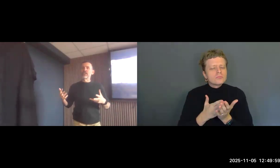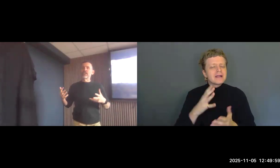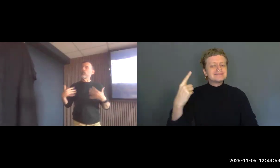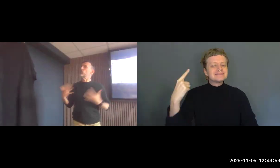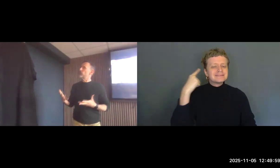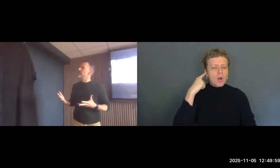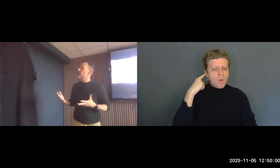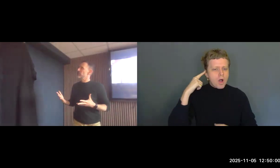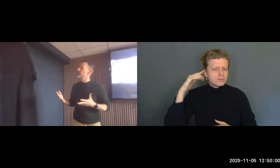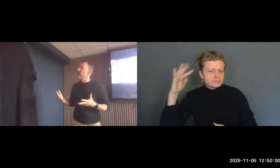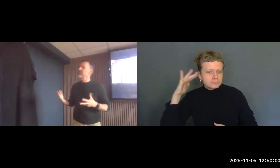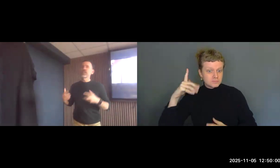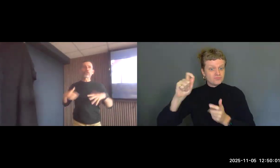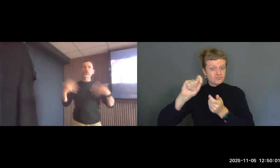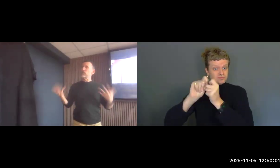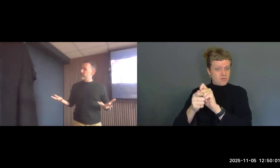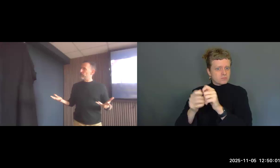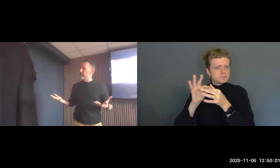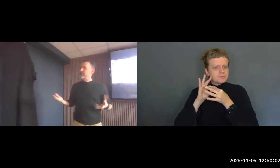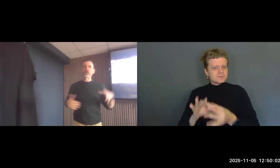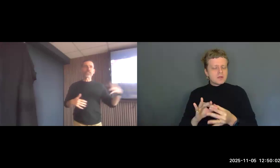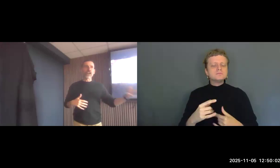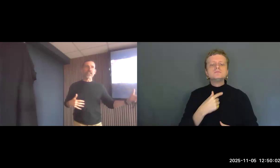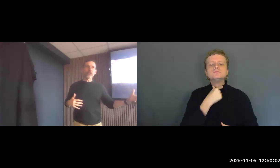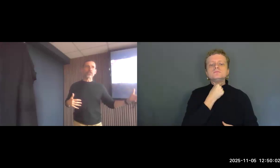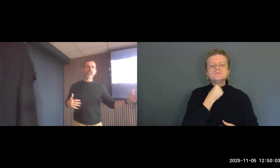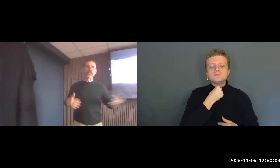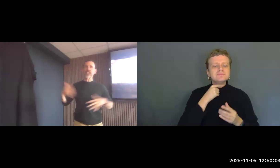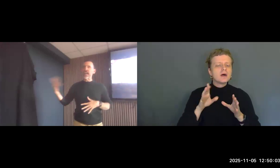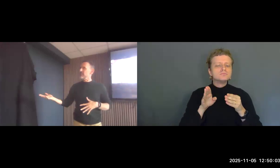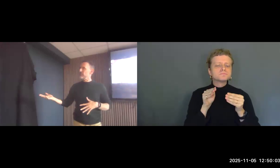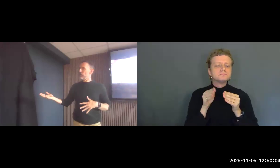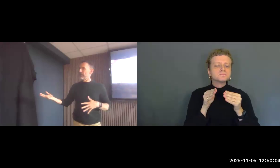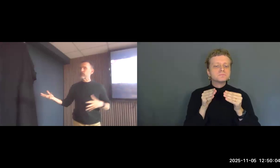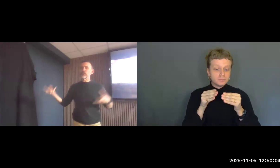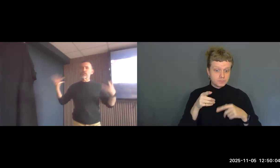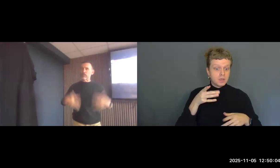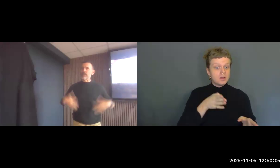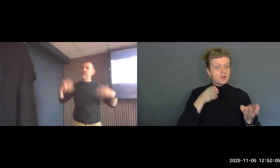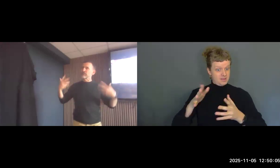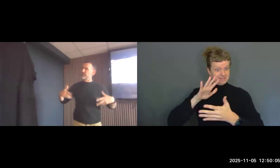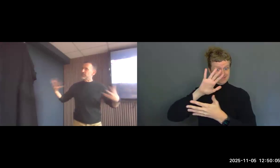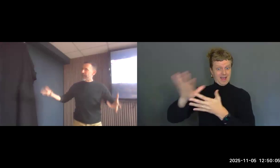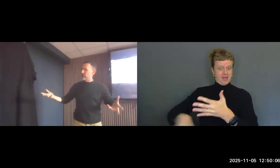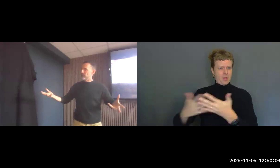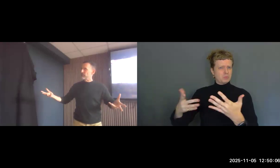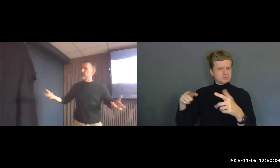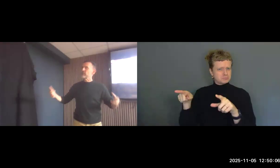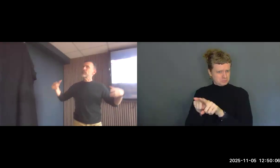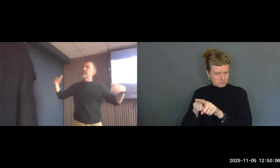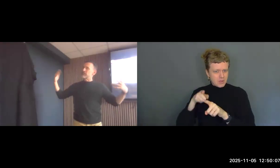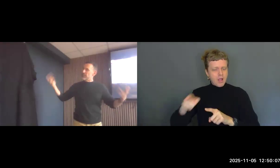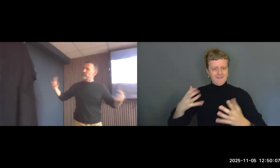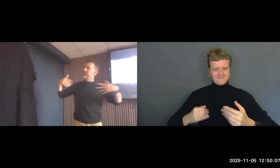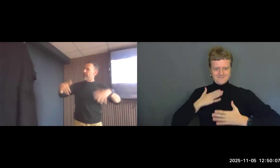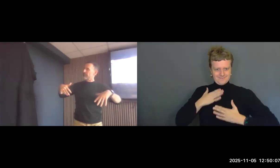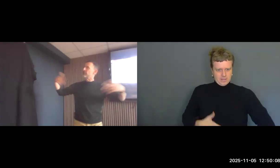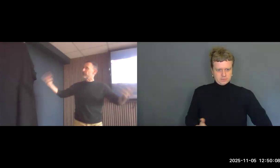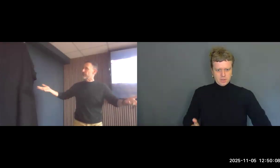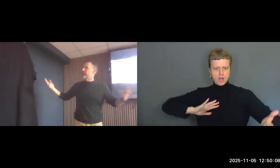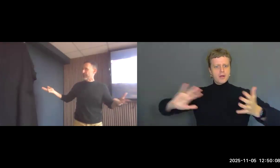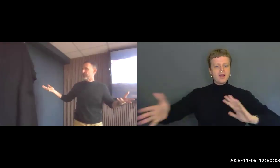vocal gestures, right? So it's all about the body. So sign languages and spoken languages are based on physical actions, right? So you get a reduction in effort of the physical actions.